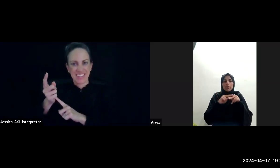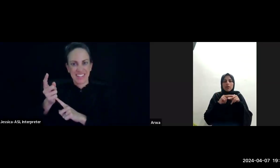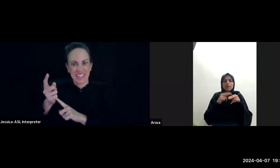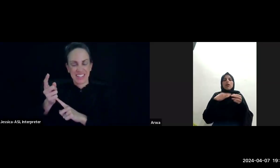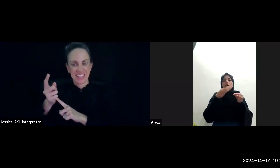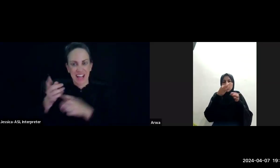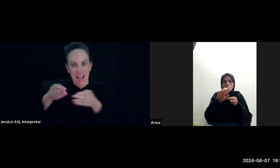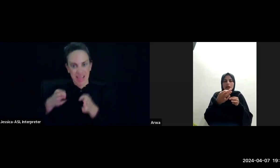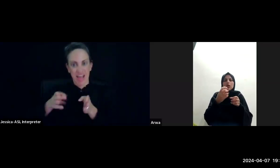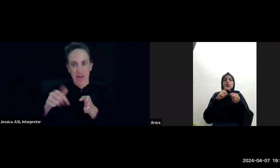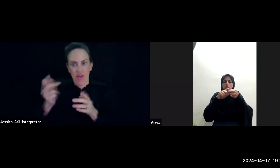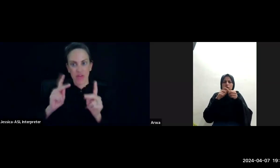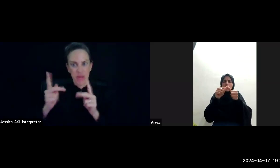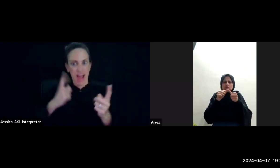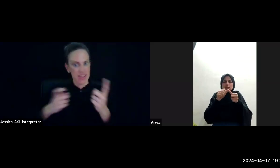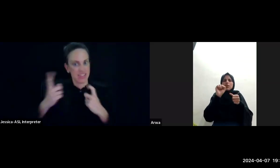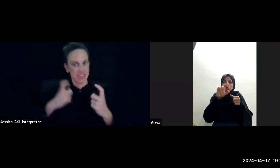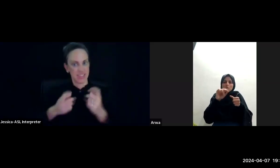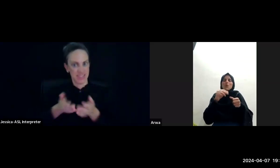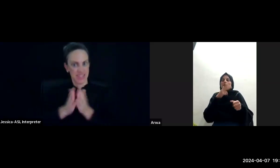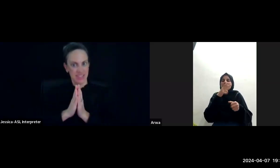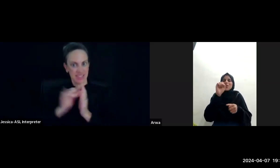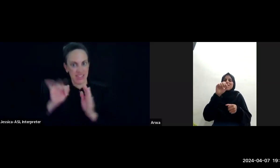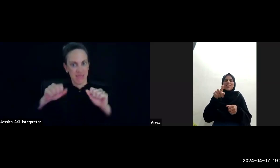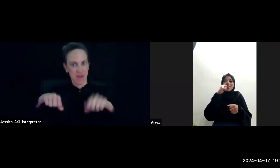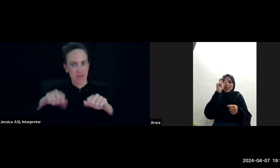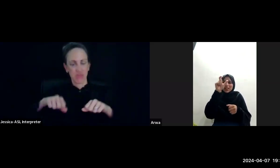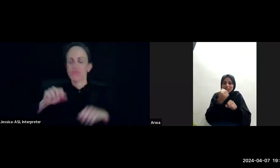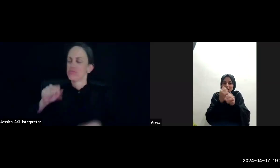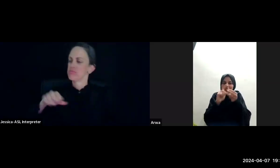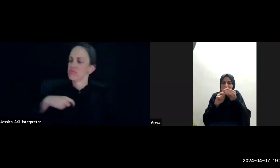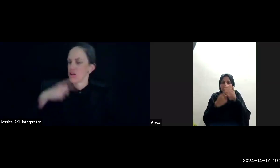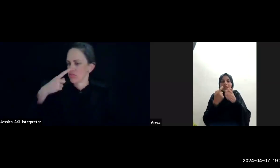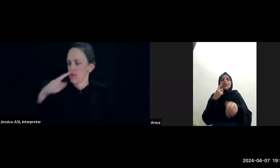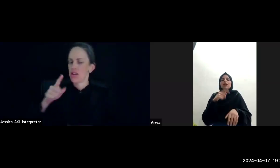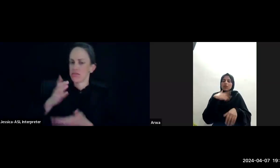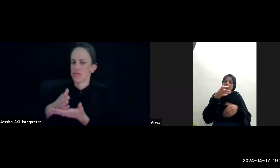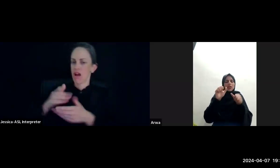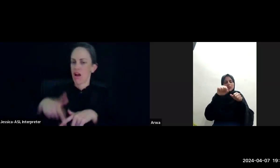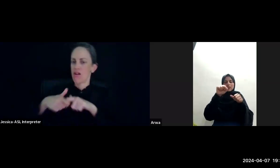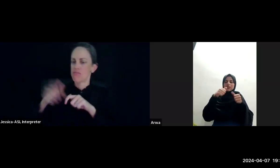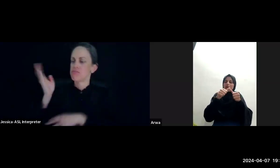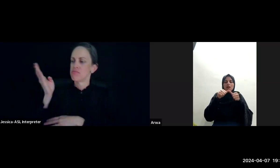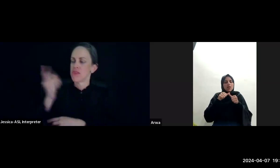[Dr Kumar speaking] Yeah yeah go ahead. I'm happy to stop and then you can they can ask questions and then I can continue this again. Not an issue.